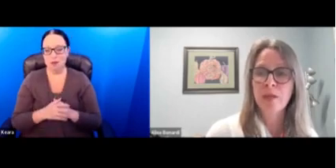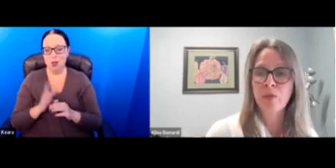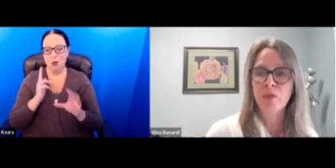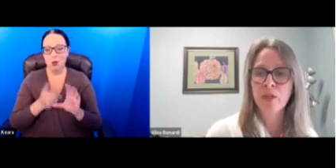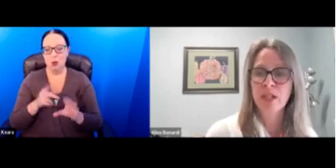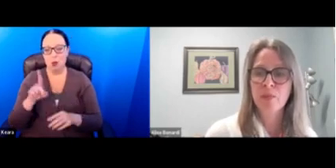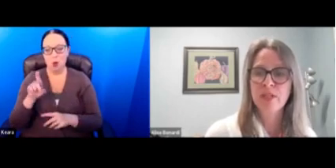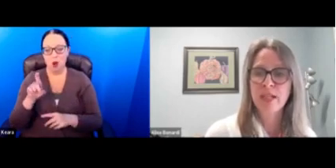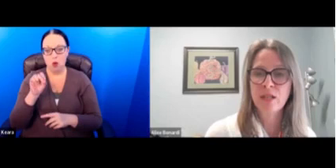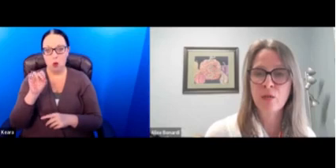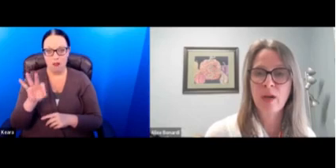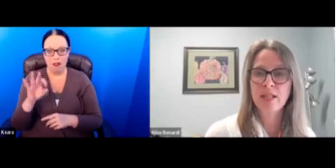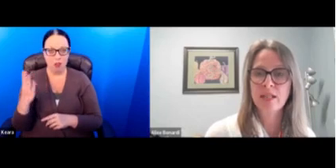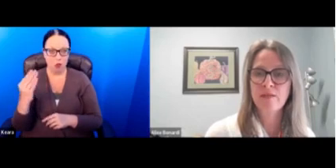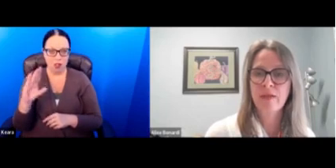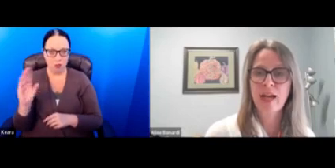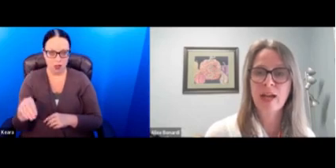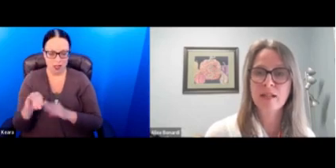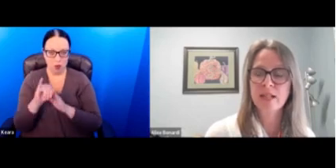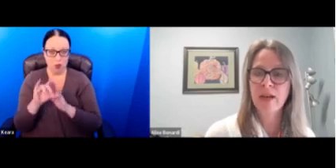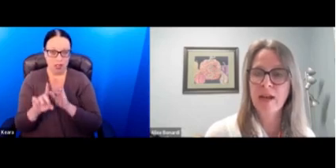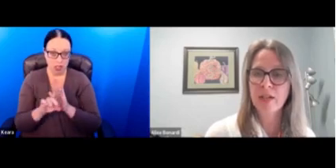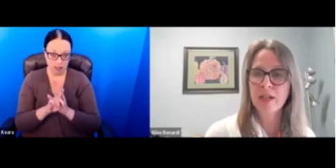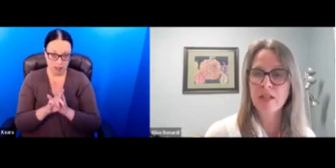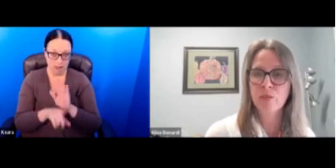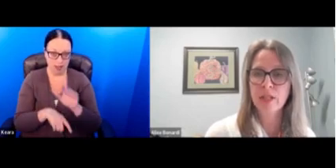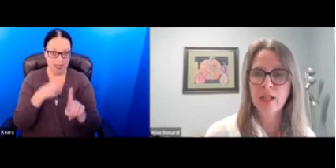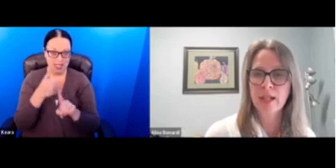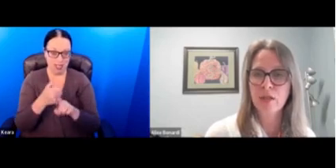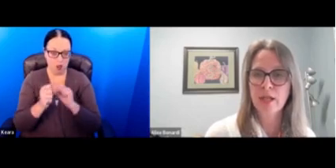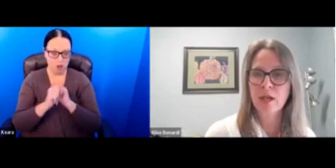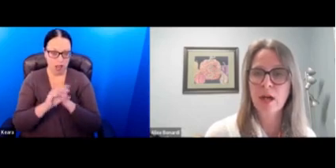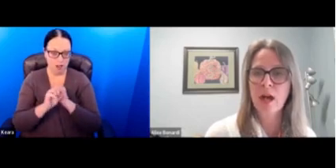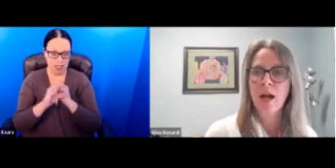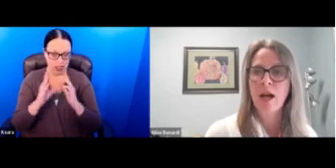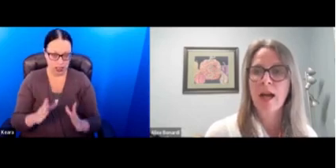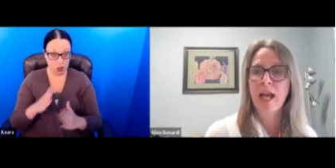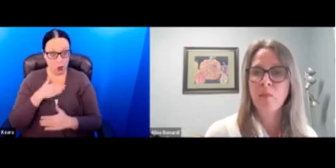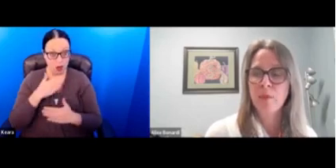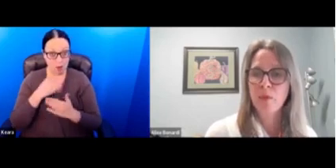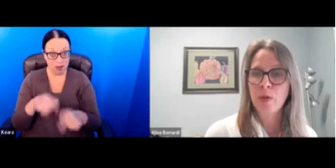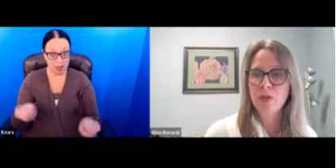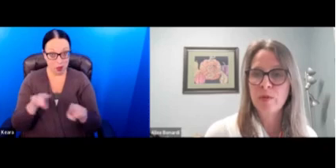people 14%, who identify as self advocates, we're really glad you're here. And people a person